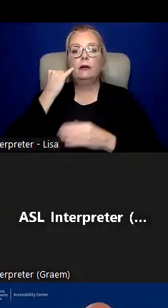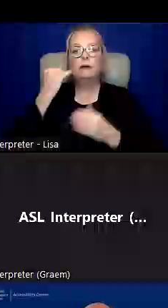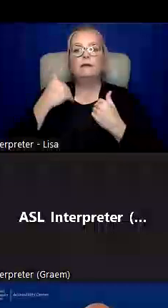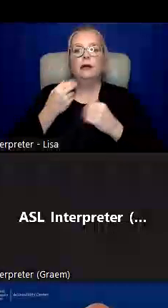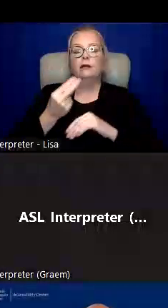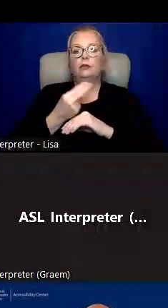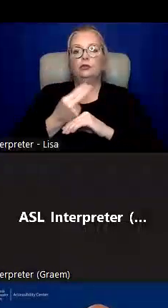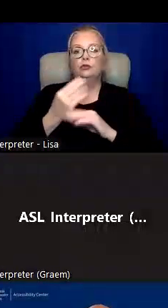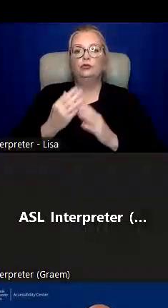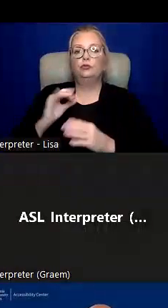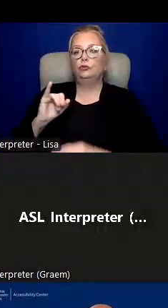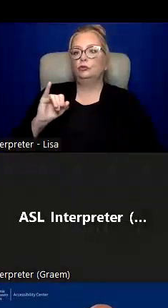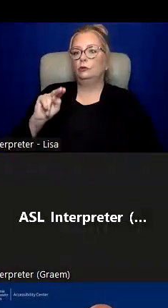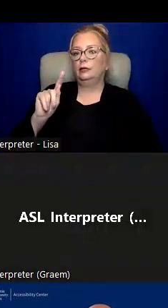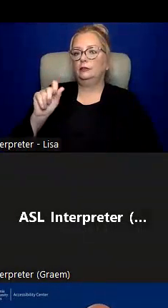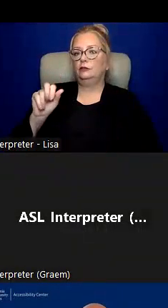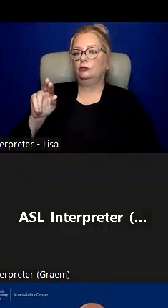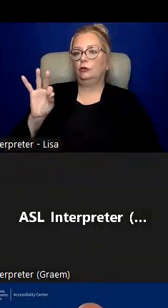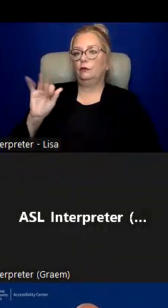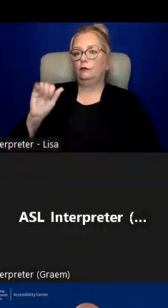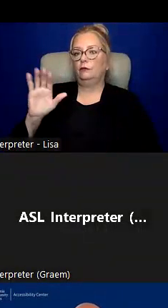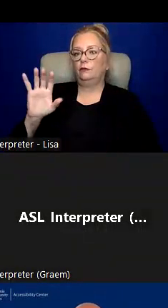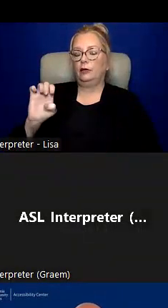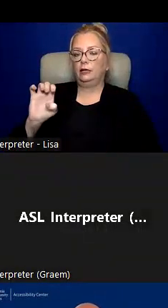So the things that are ICT all allow for users